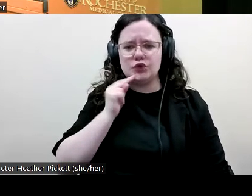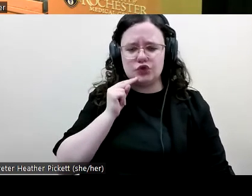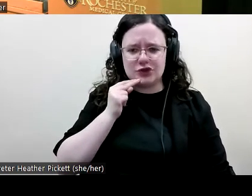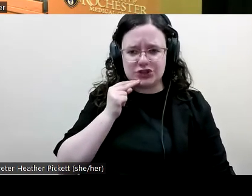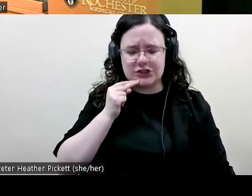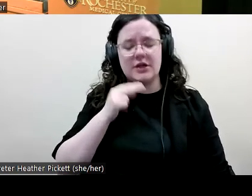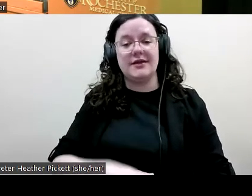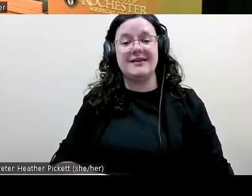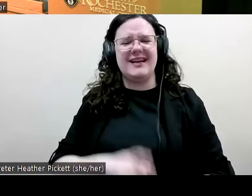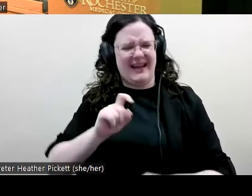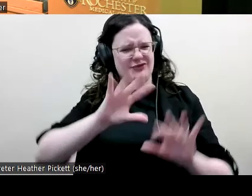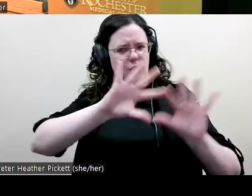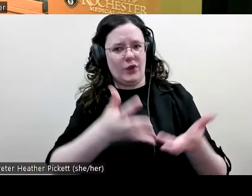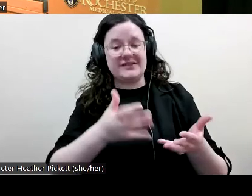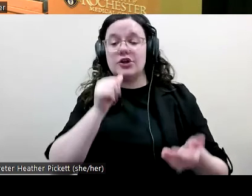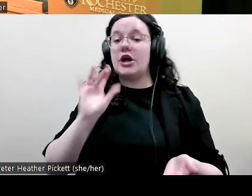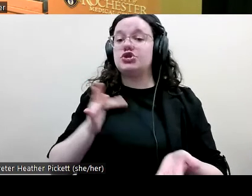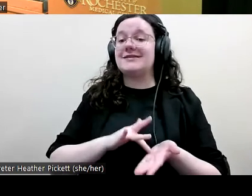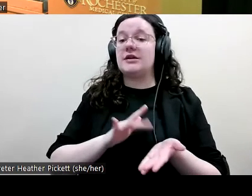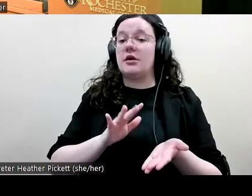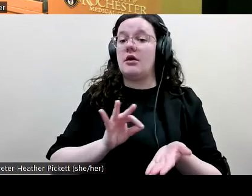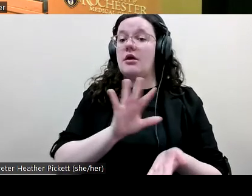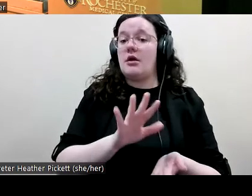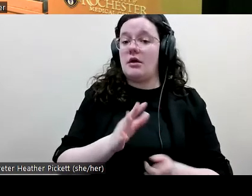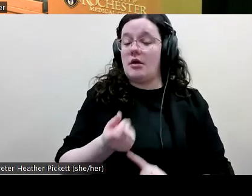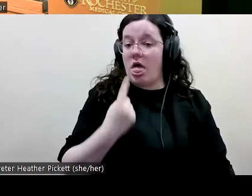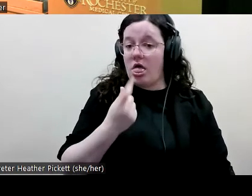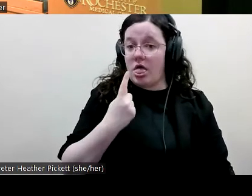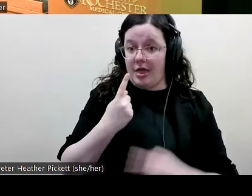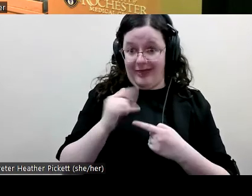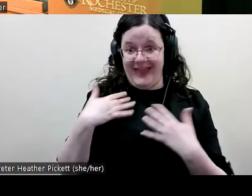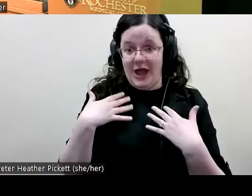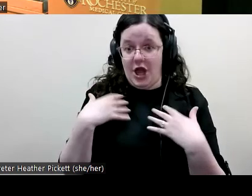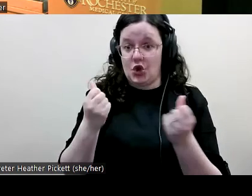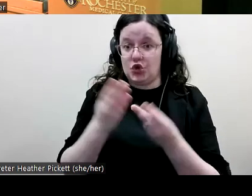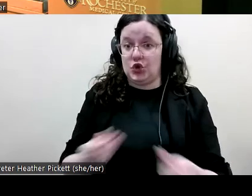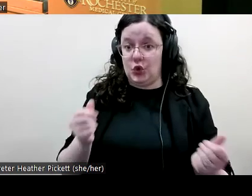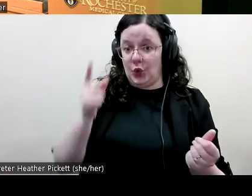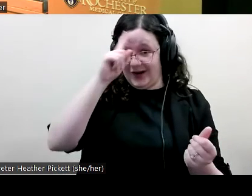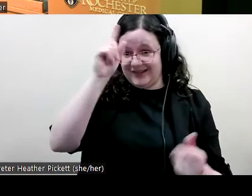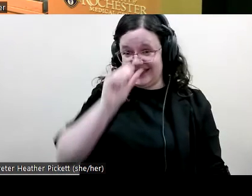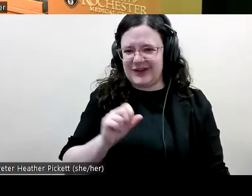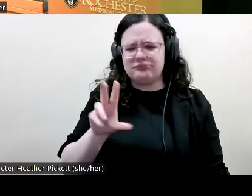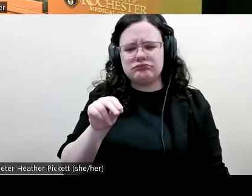taking a pill doesn't cure schizophrenia right it takes way way more than that um Andrea Mory